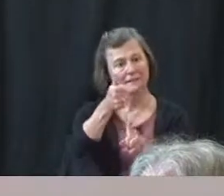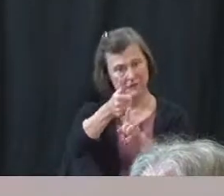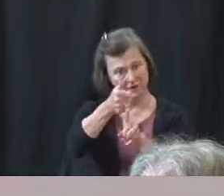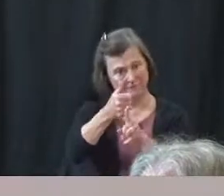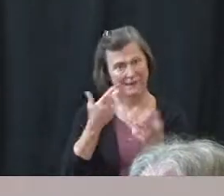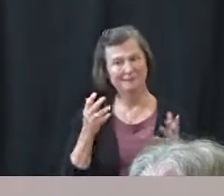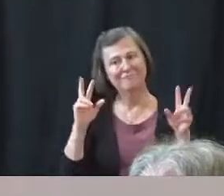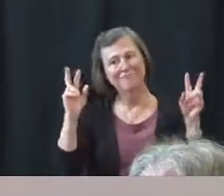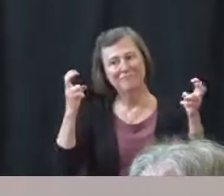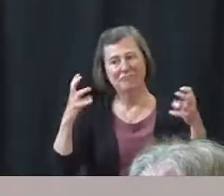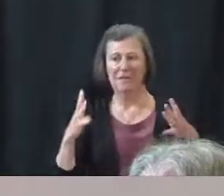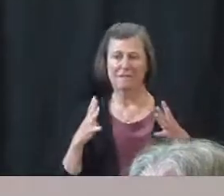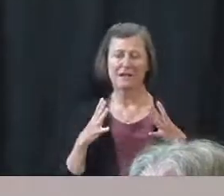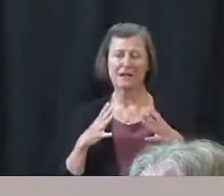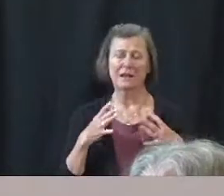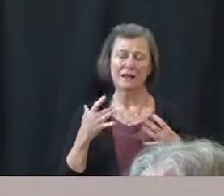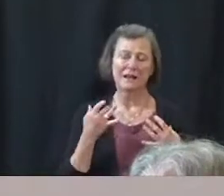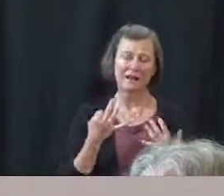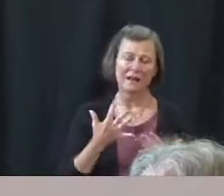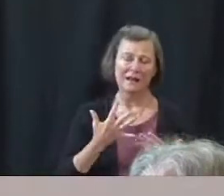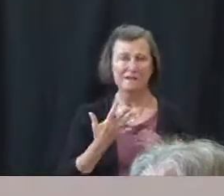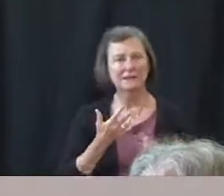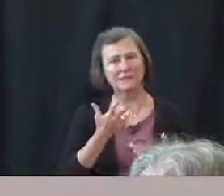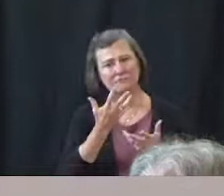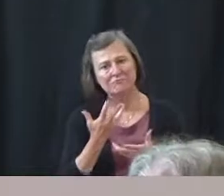from the woes that beset your mind.